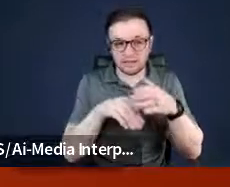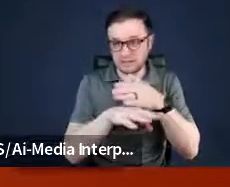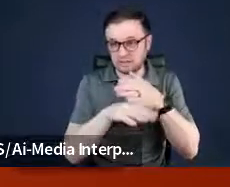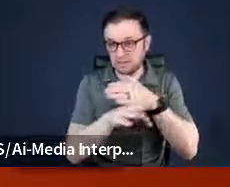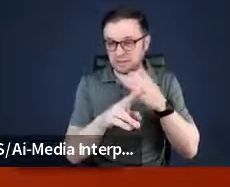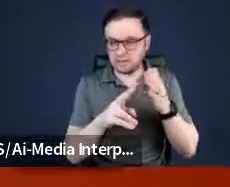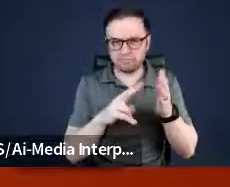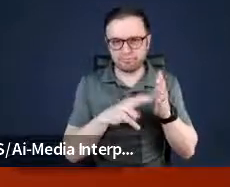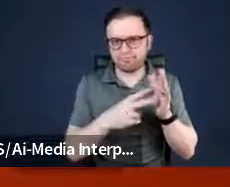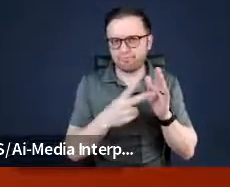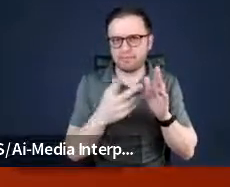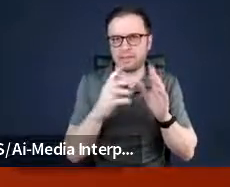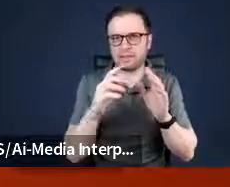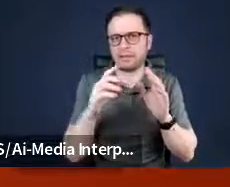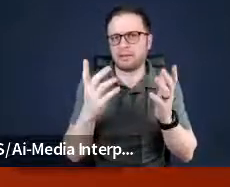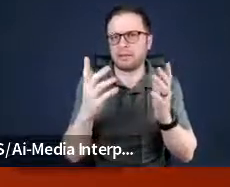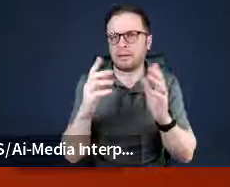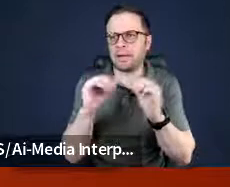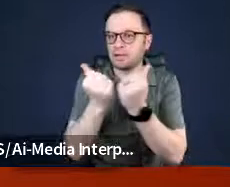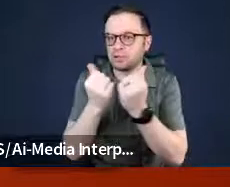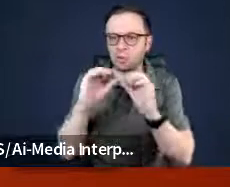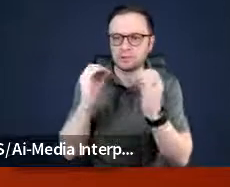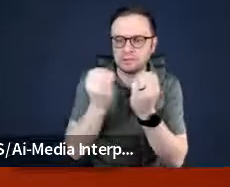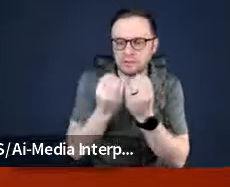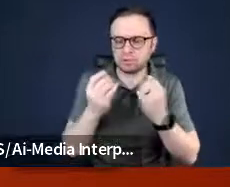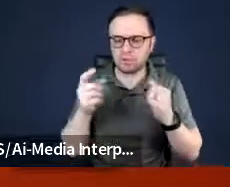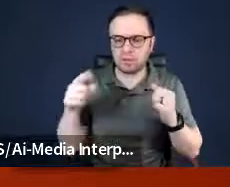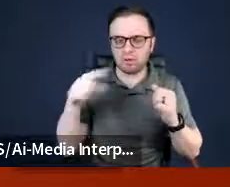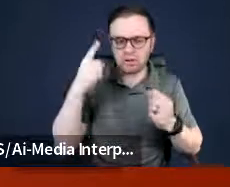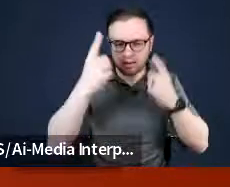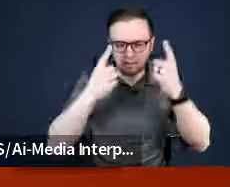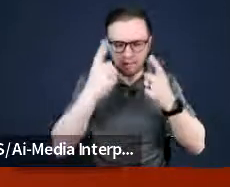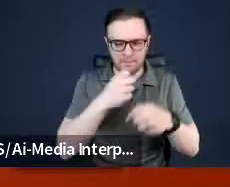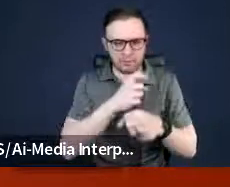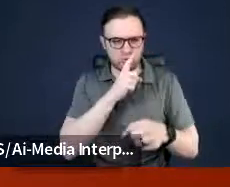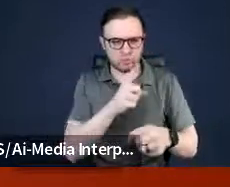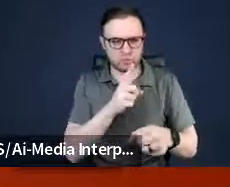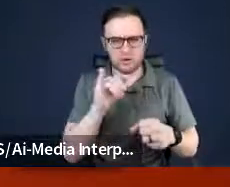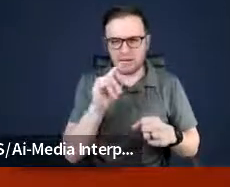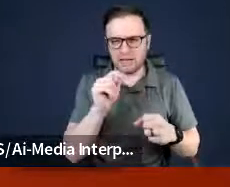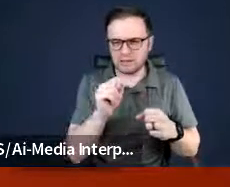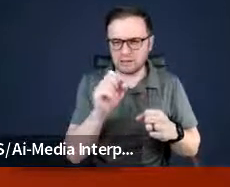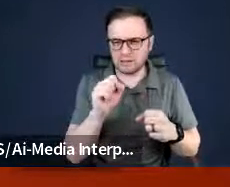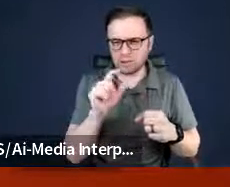we want to make sure the solution is being tested for excess ability throughout the development cycle, accessibility